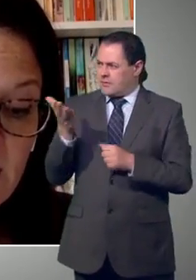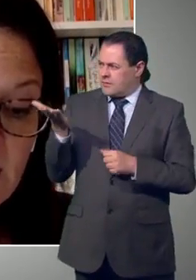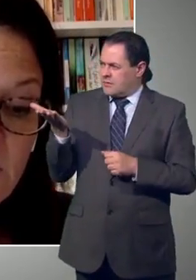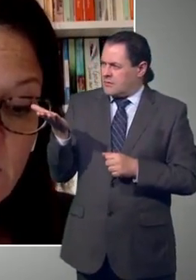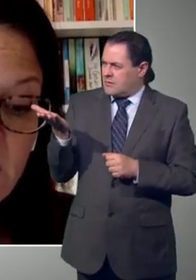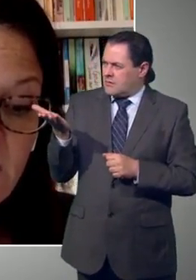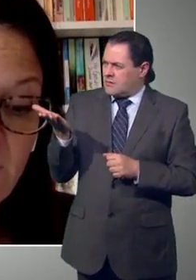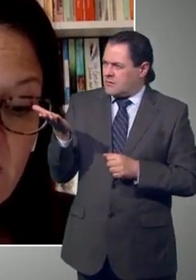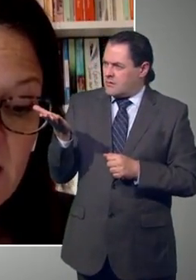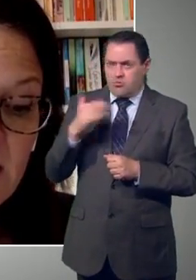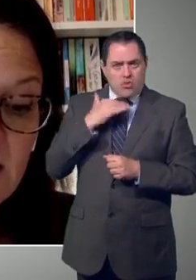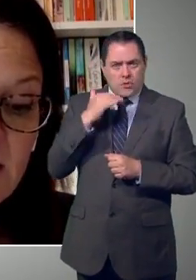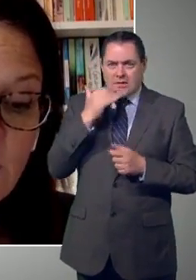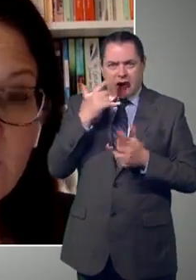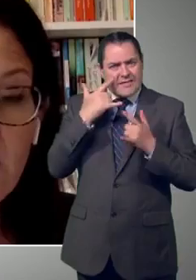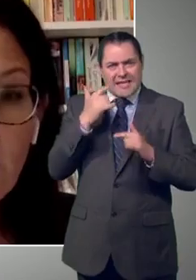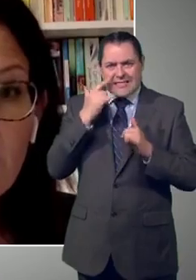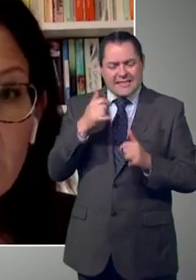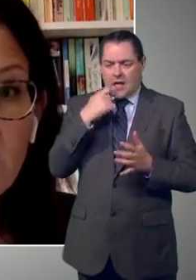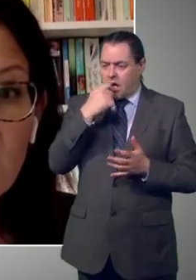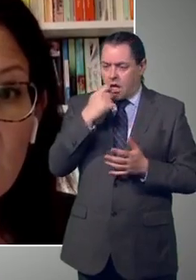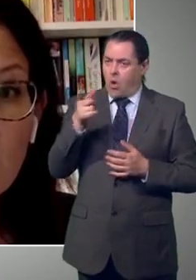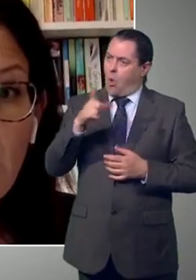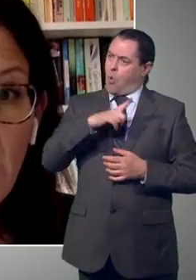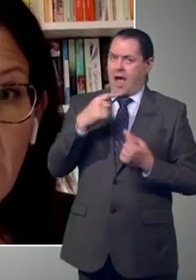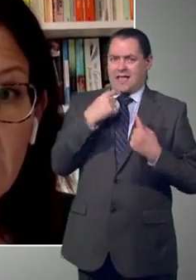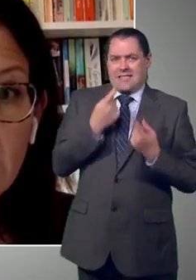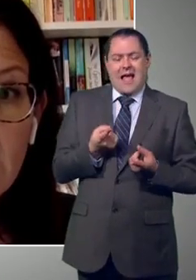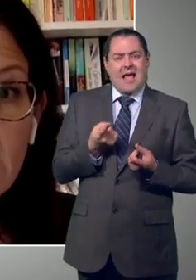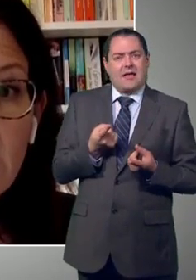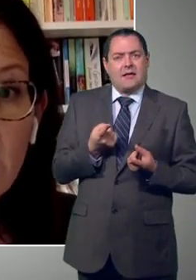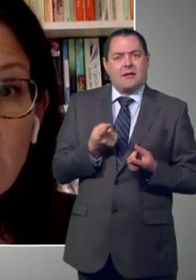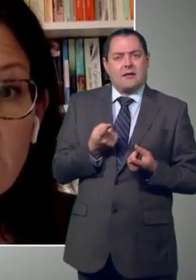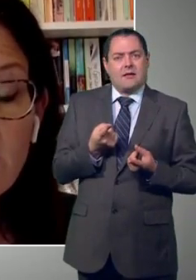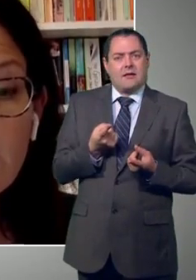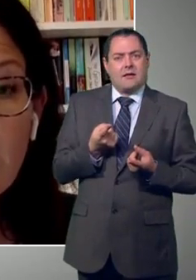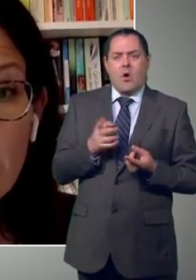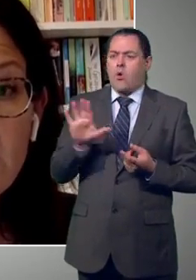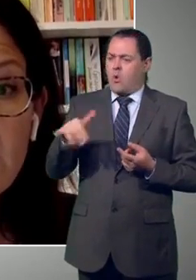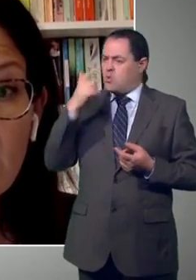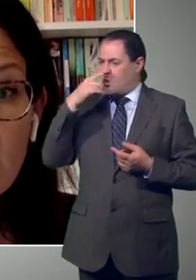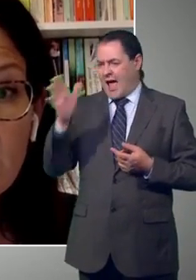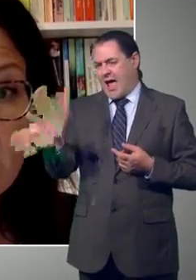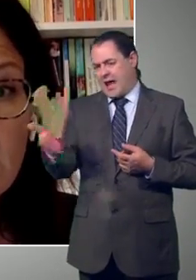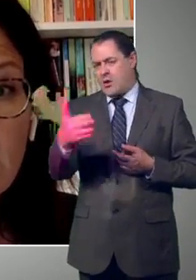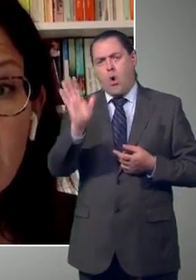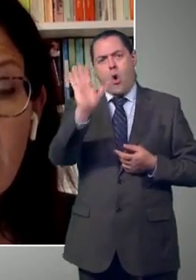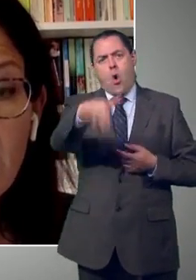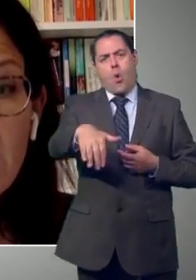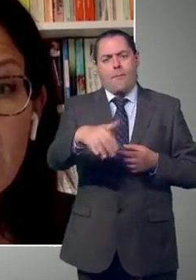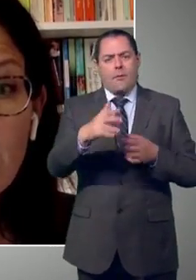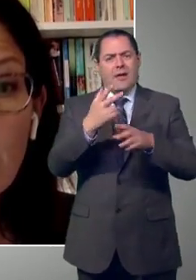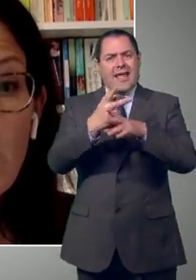sufficient testing capacity to do it safely Did you sign off the discharge plan and can you